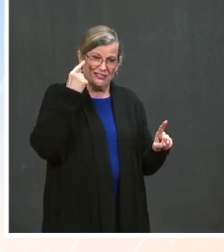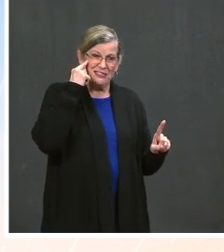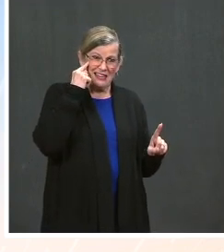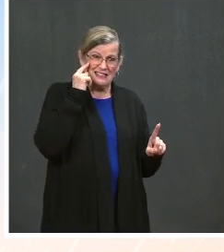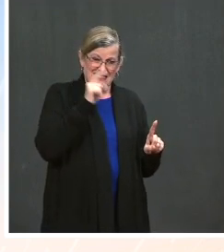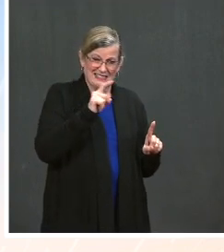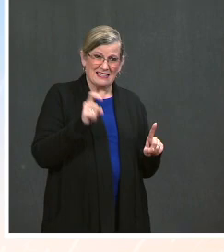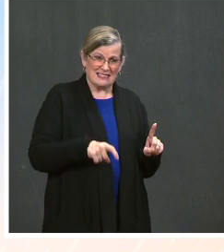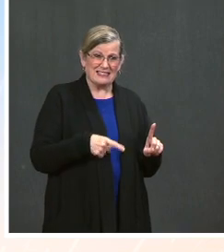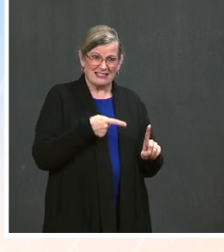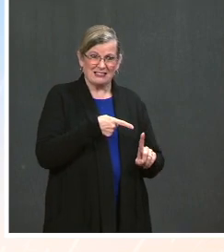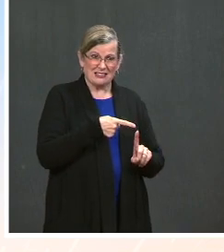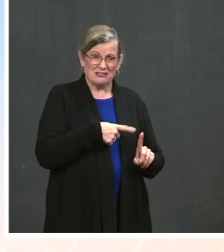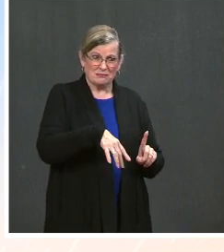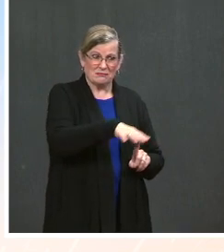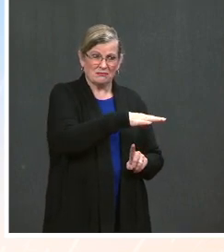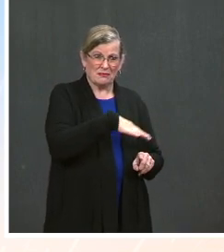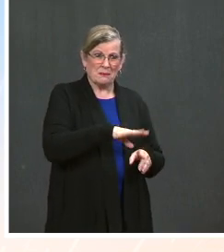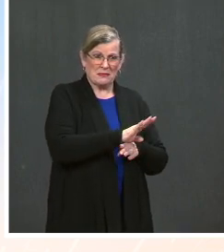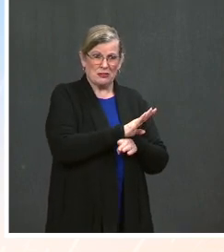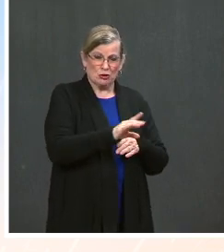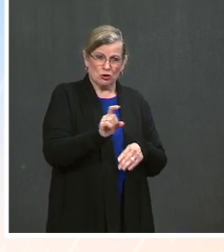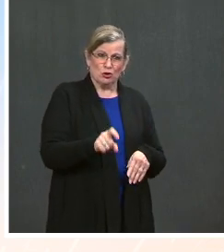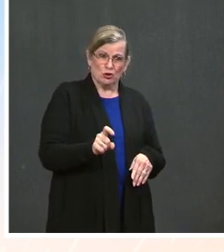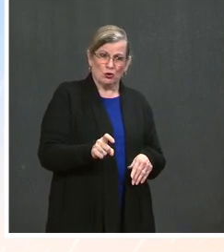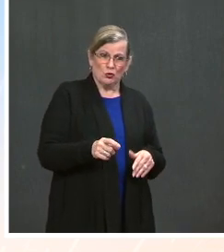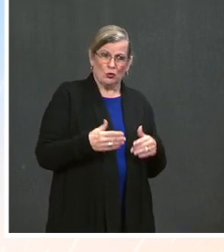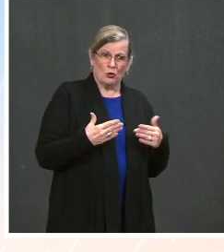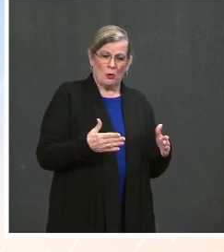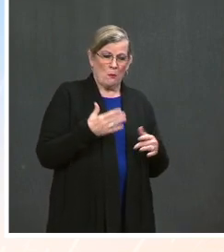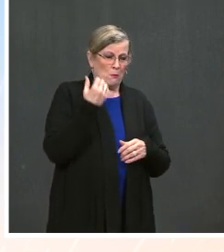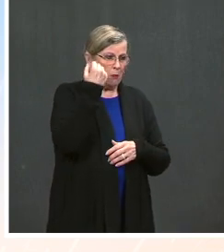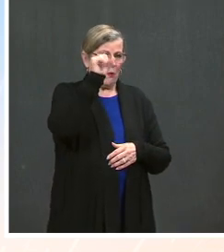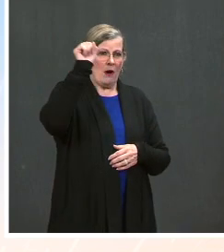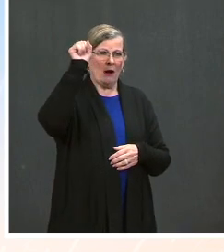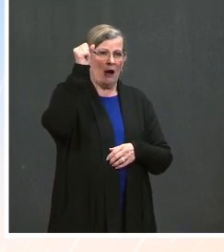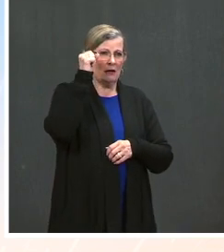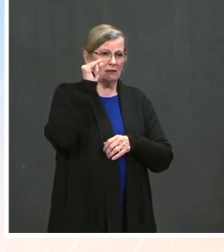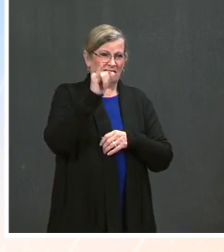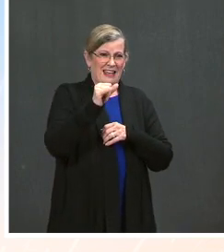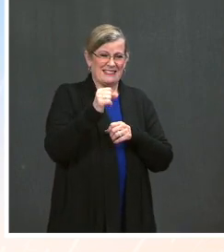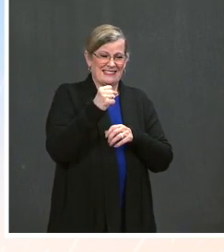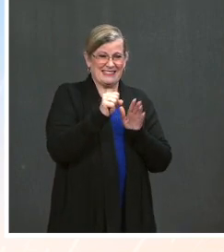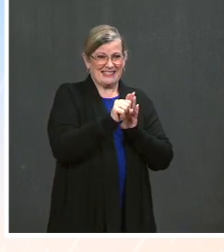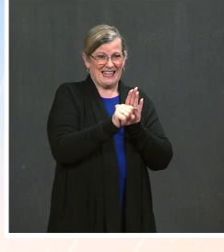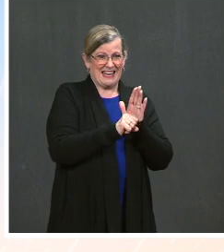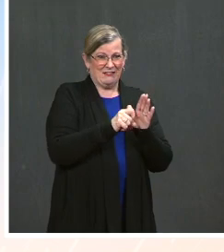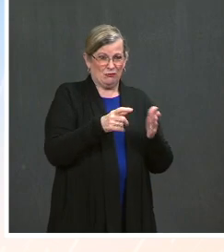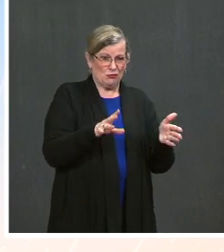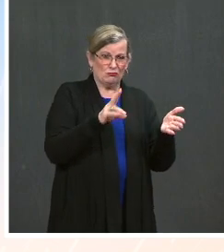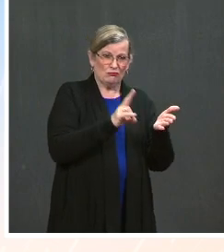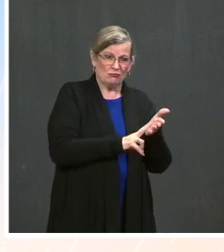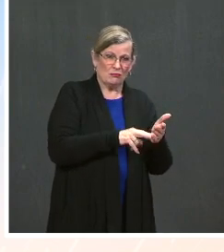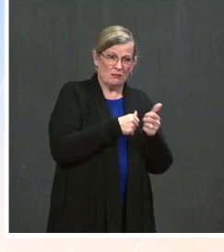or boycott the state if this bill is signed into law? Ms. Psaki: Well, first, he was -- he didn't call for businesses to boycott;